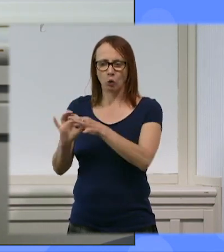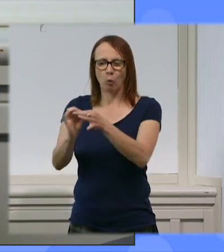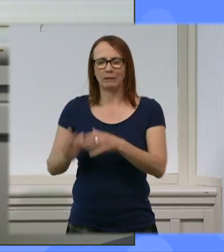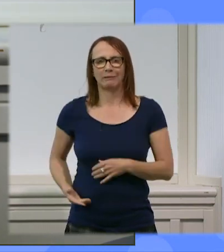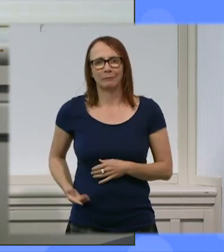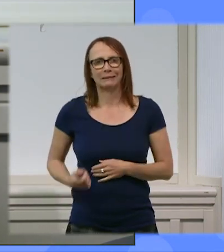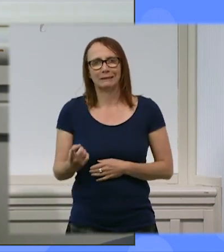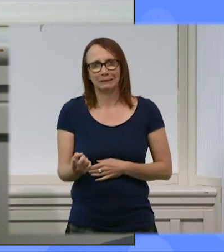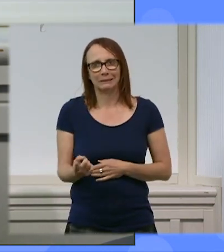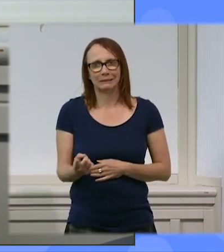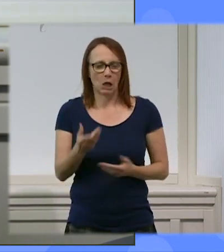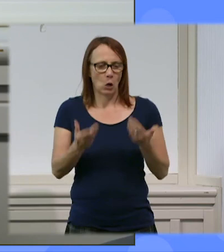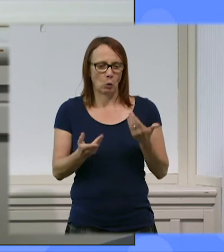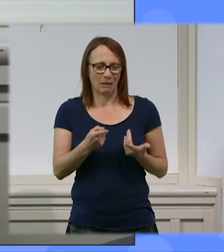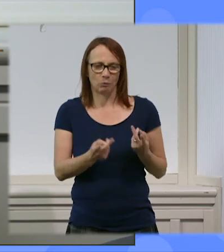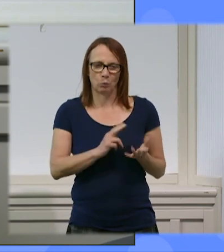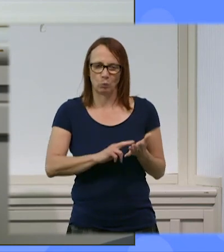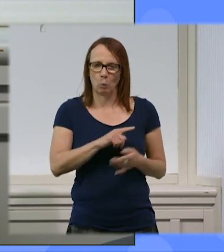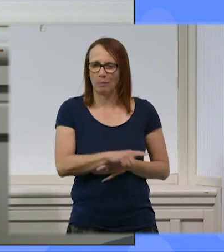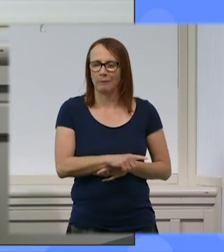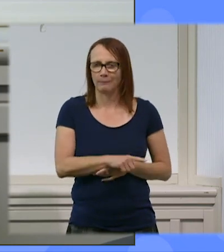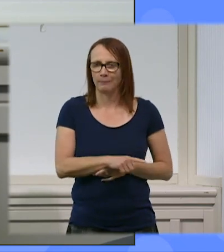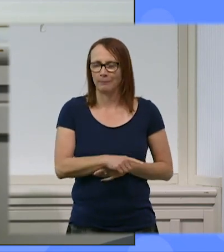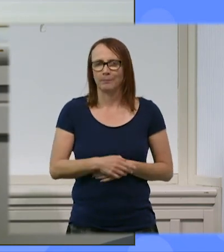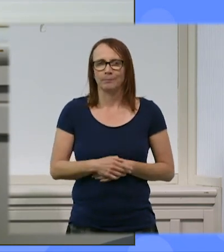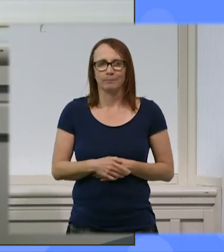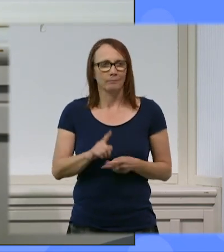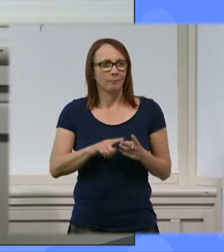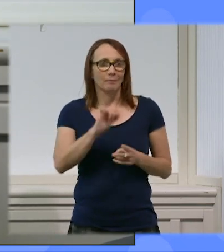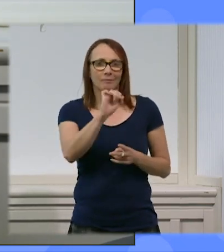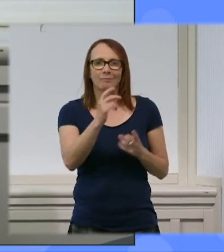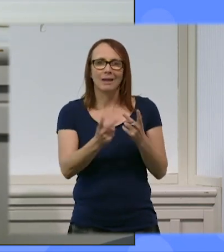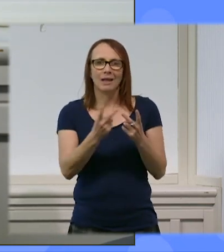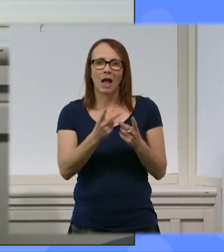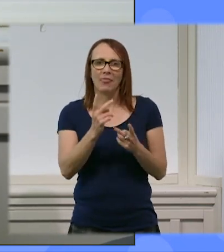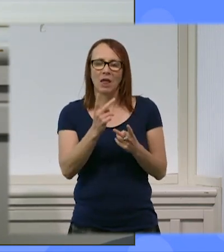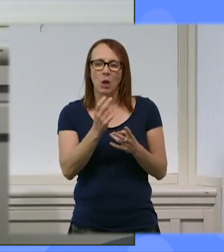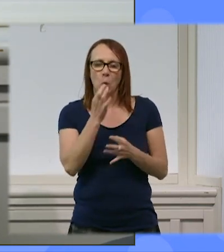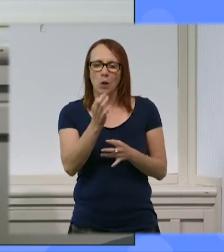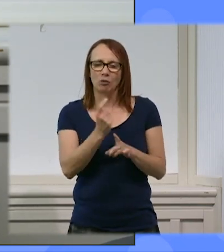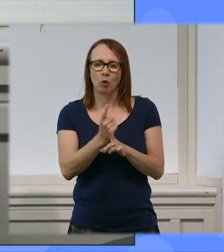compared to the current one we've got in terms of the second question in terms of national ownership I think it depends on the sector